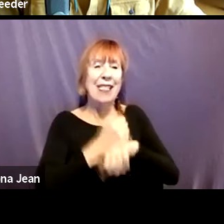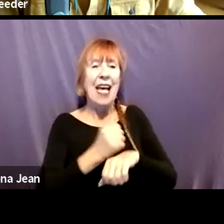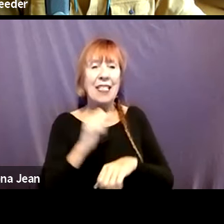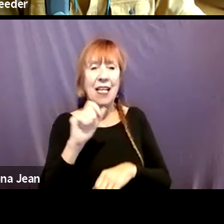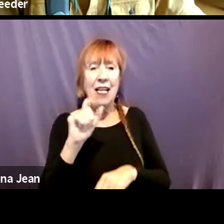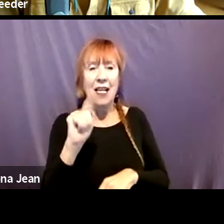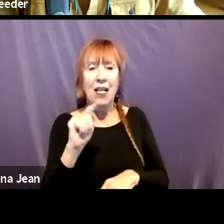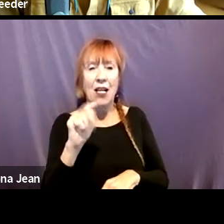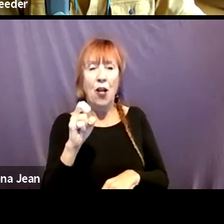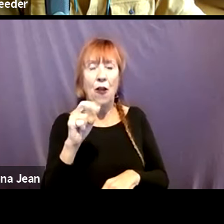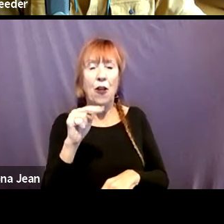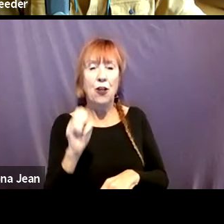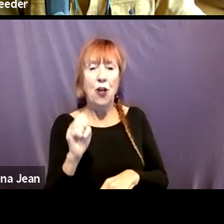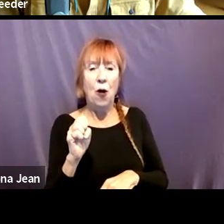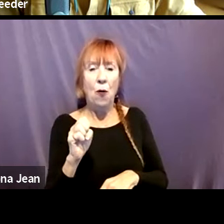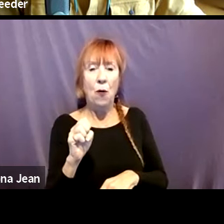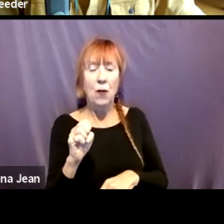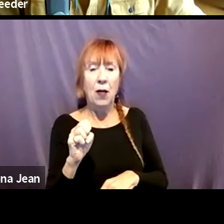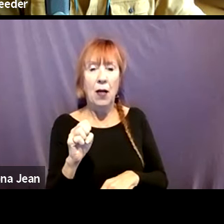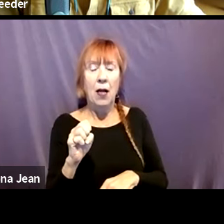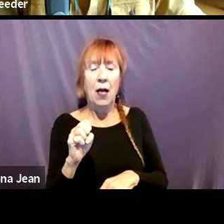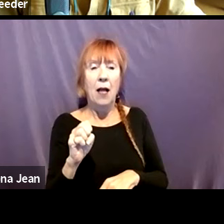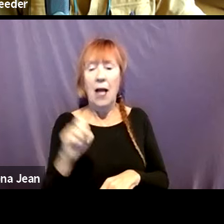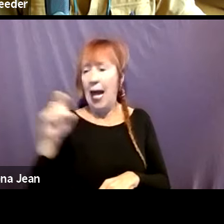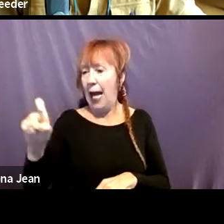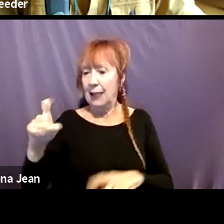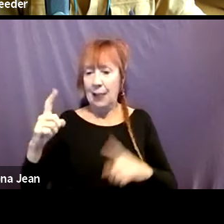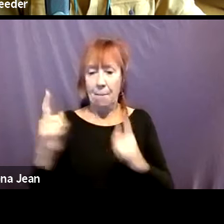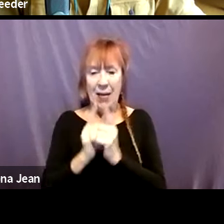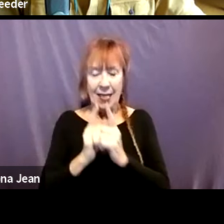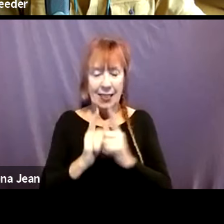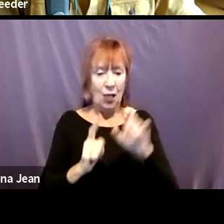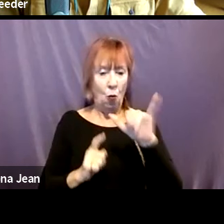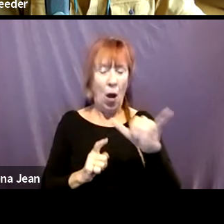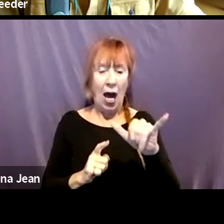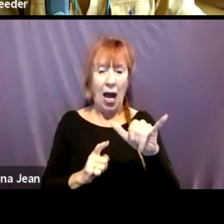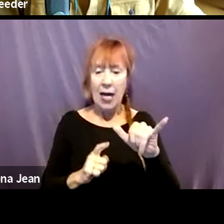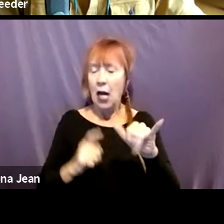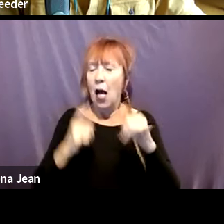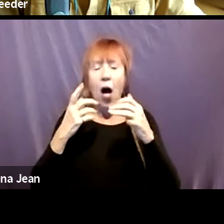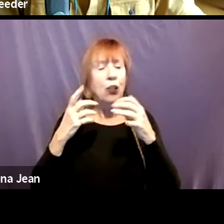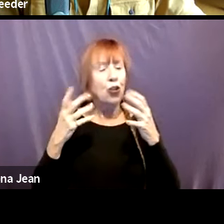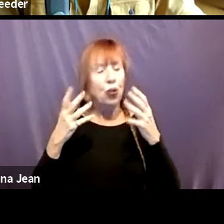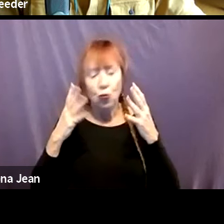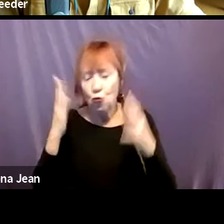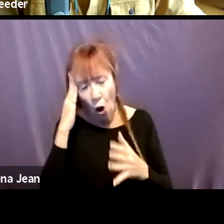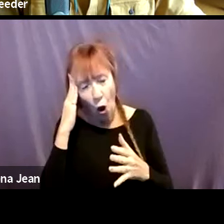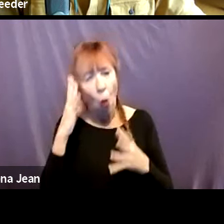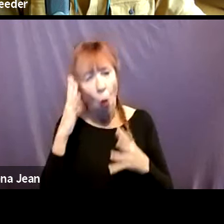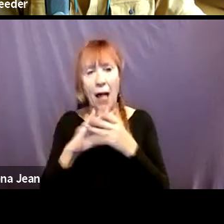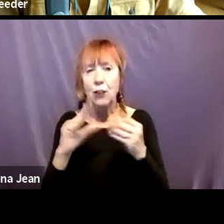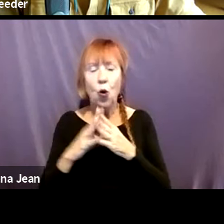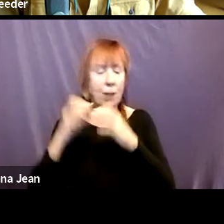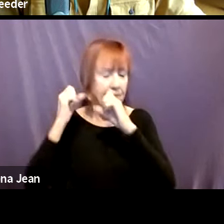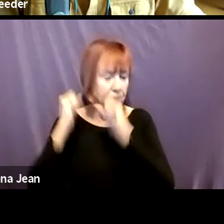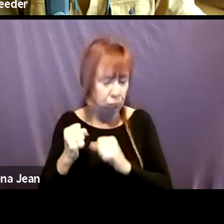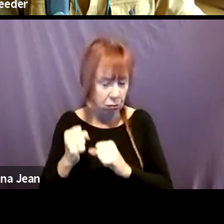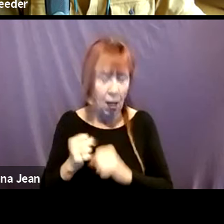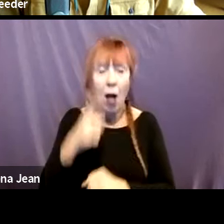X meets Y already in your head, because these producers, they want to know, like what is this, you know?